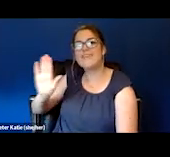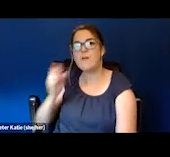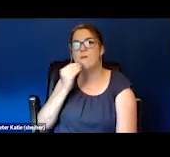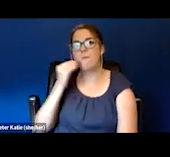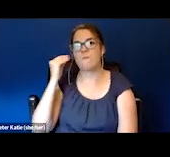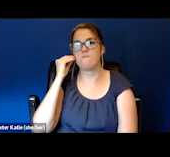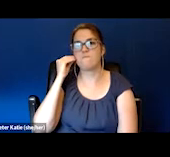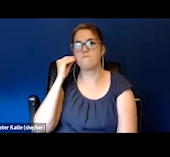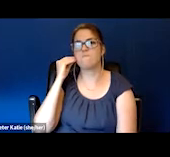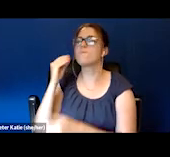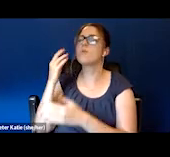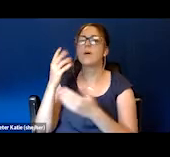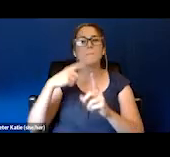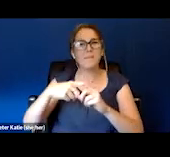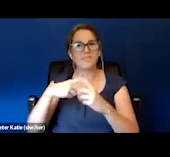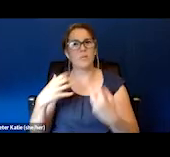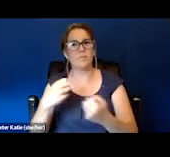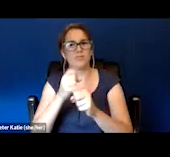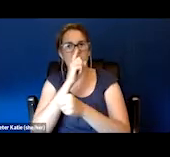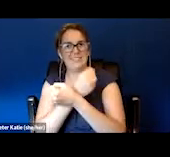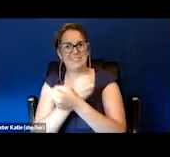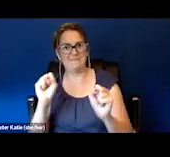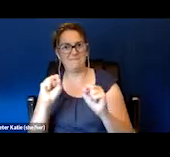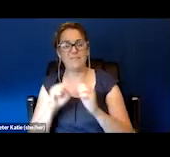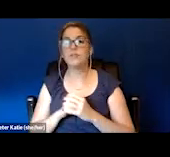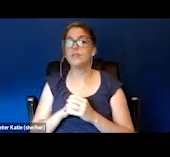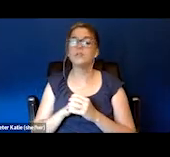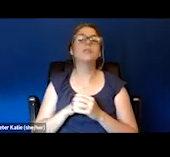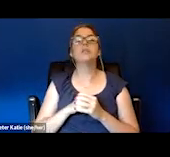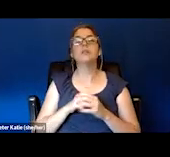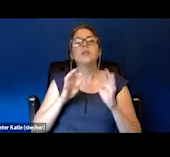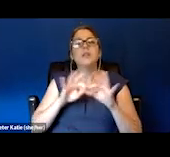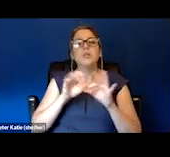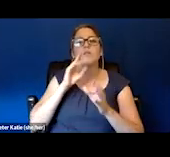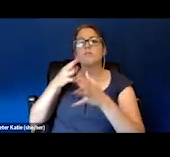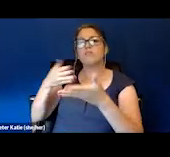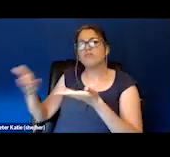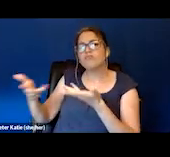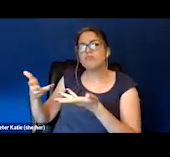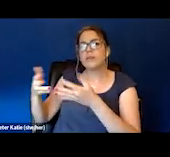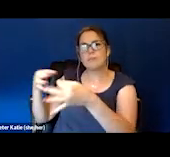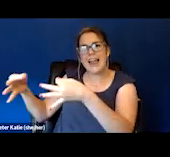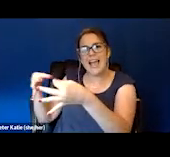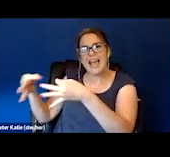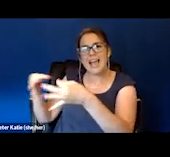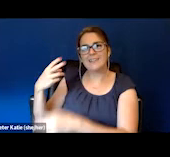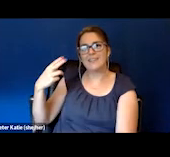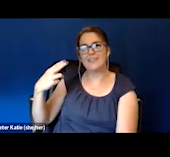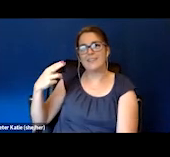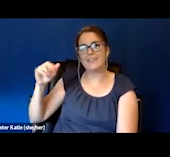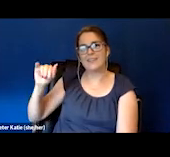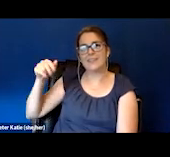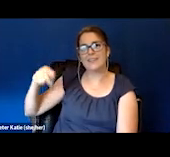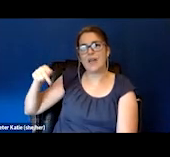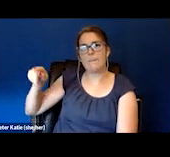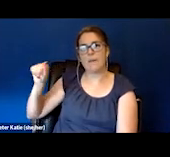You also wanna make sure you discuss the details of HIPAA while you're working with someone, making sure that they just understand their protections.